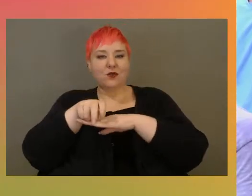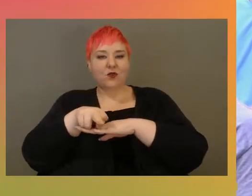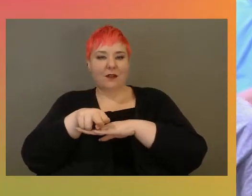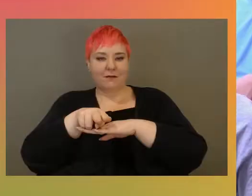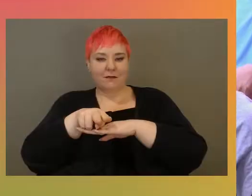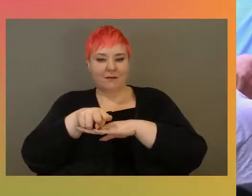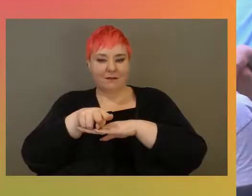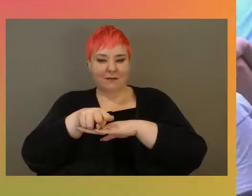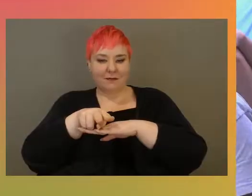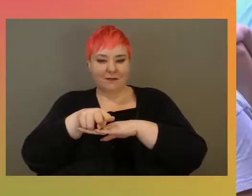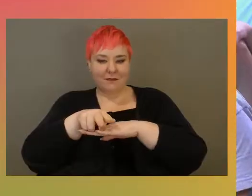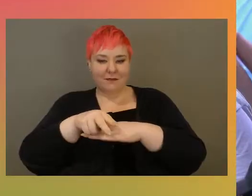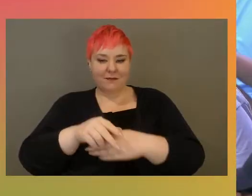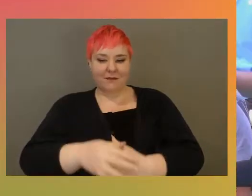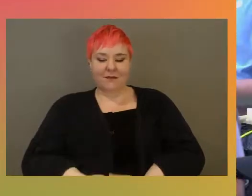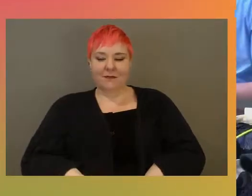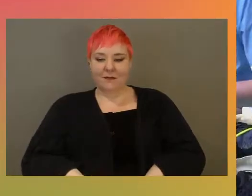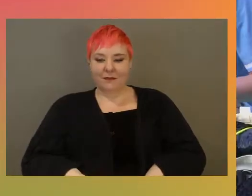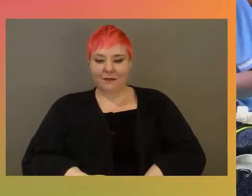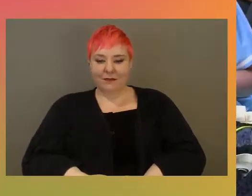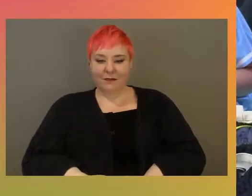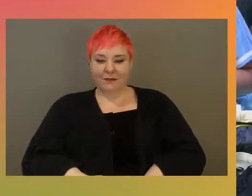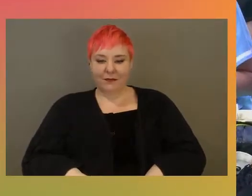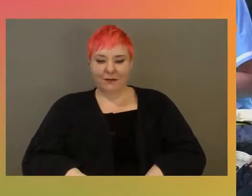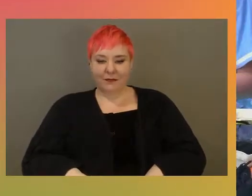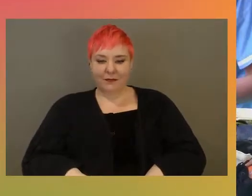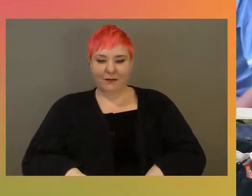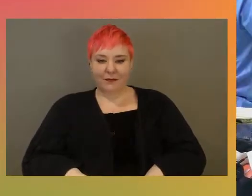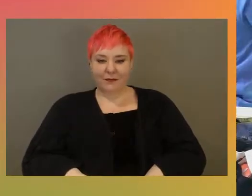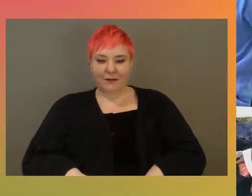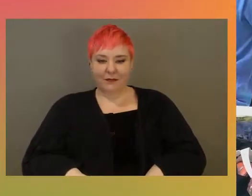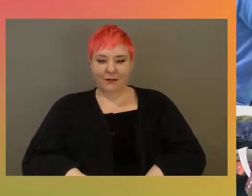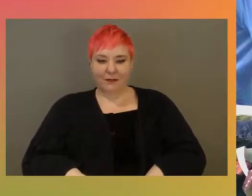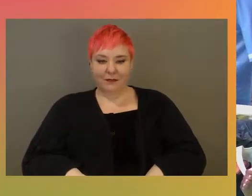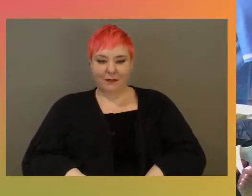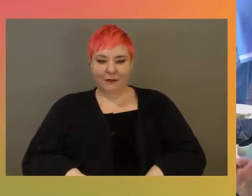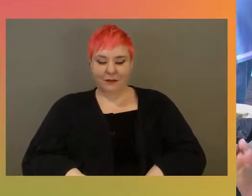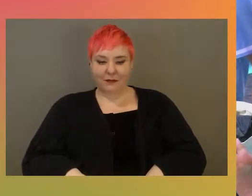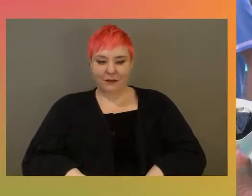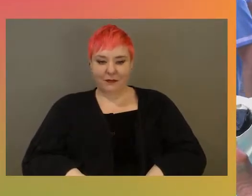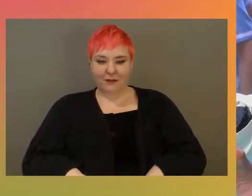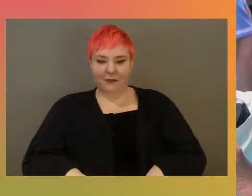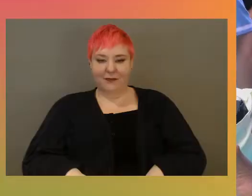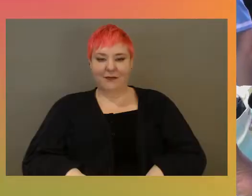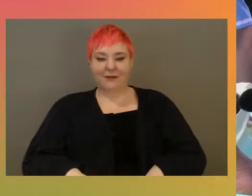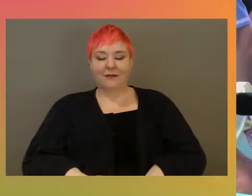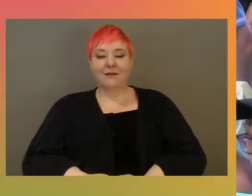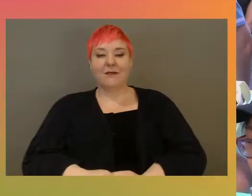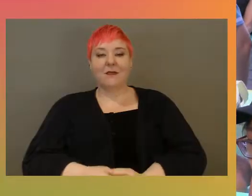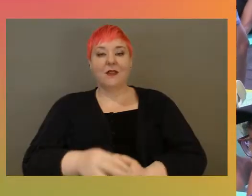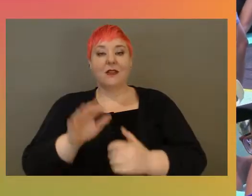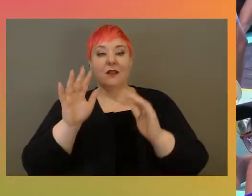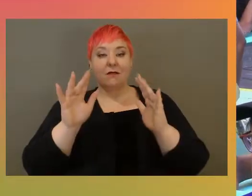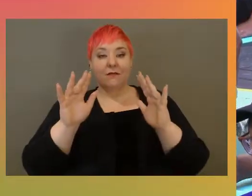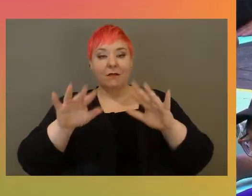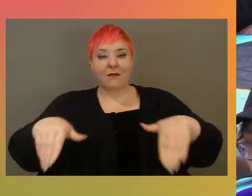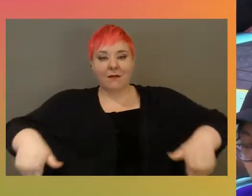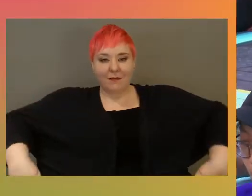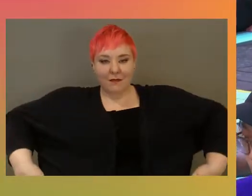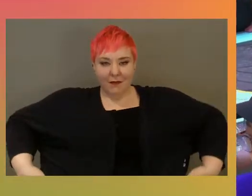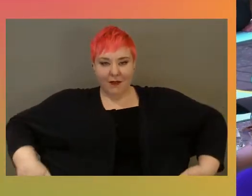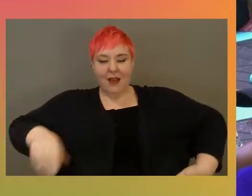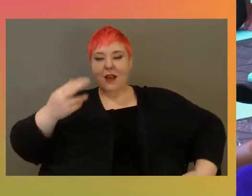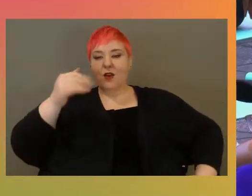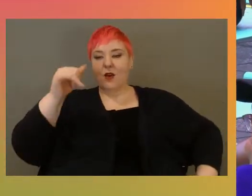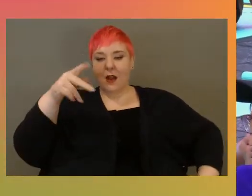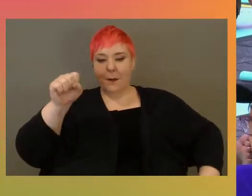AND SLOWLY, LET YOUR EYES DRIFT